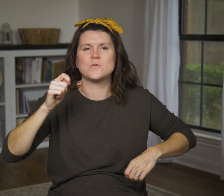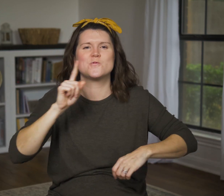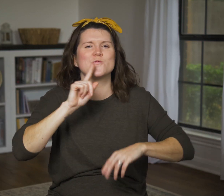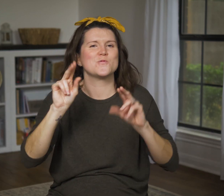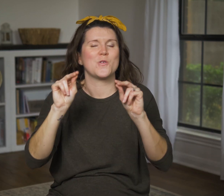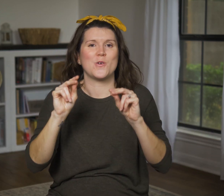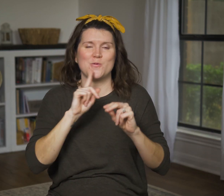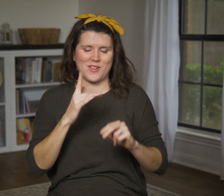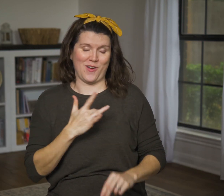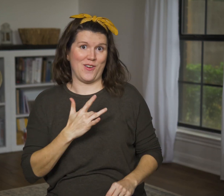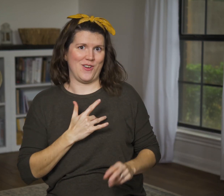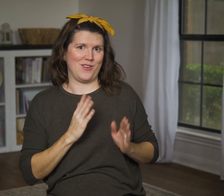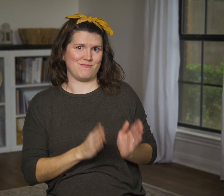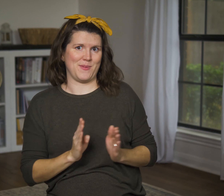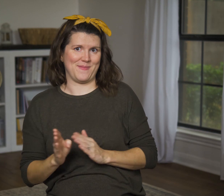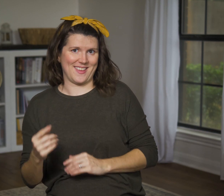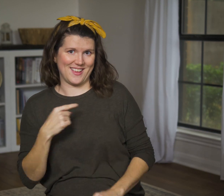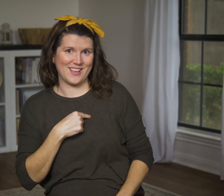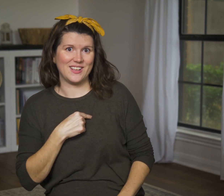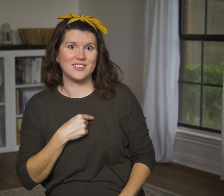and everything to do with readying your heart.